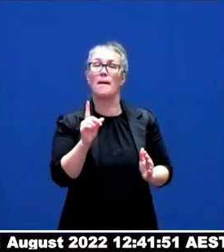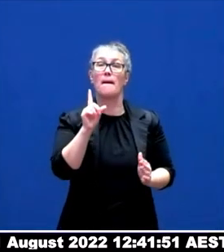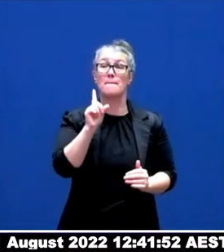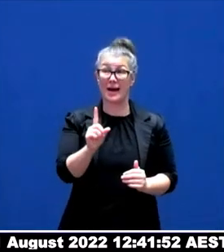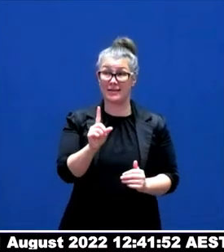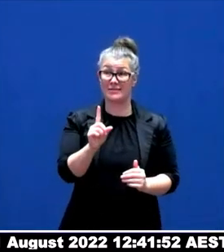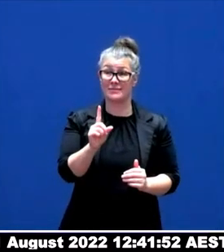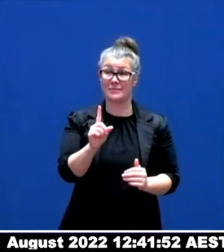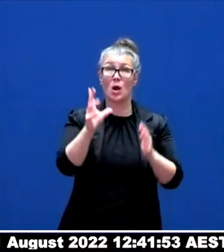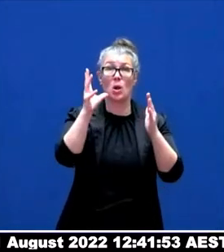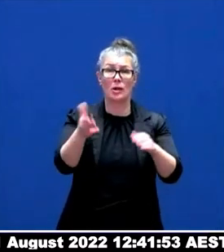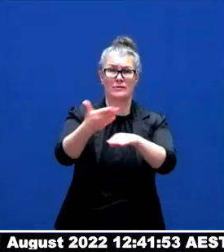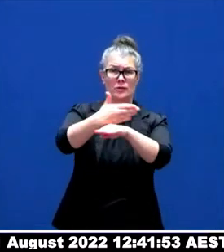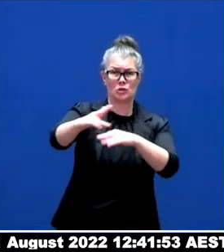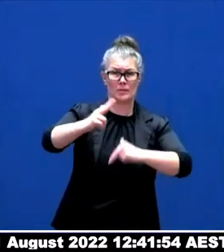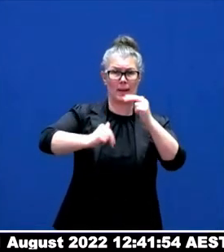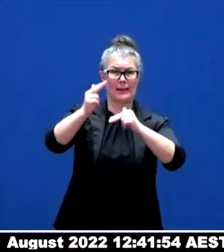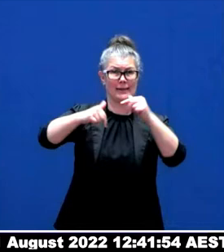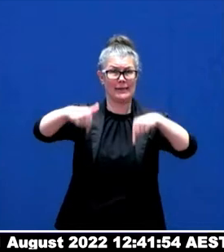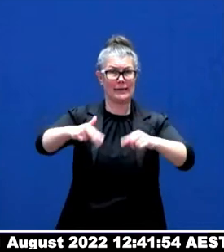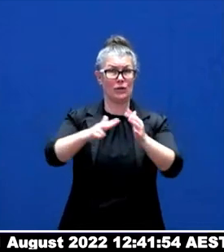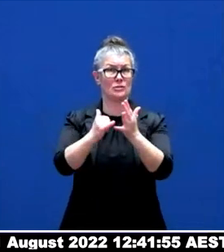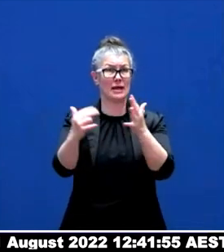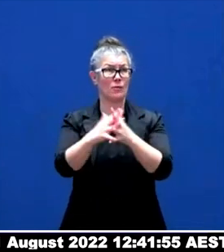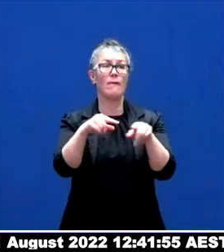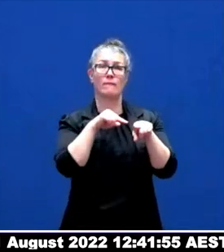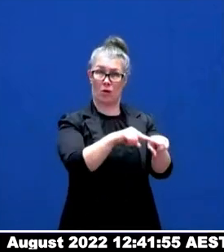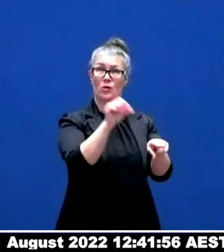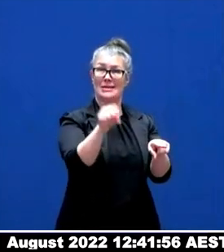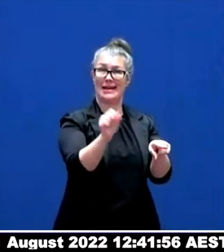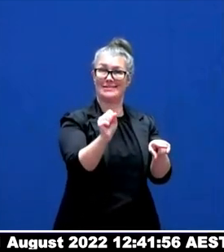of new builds in New South Wales do adhere to silver standards.